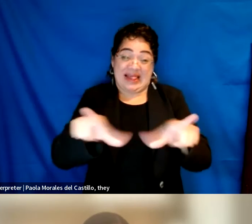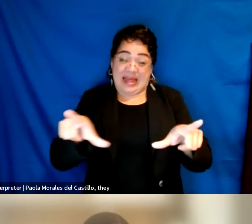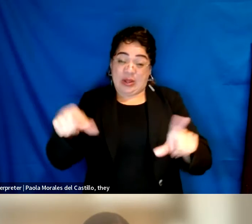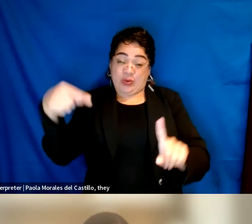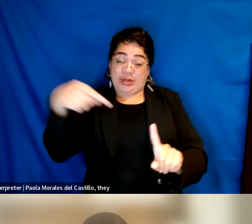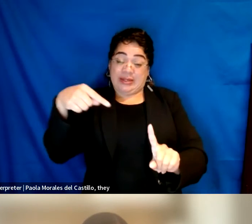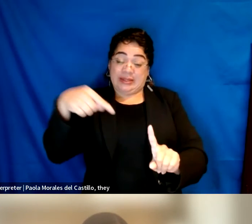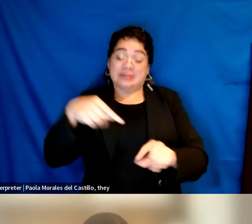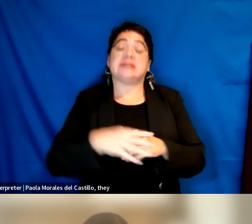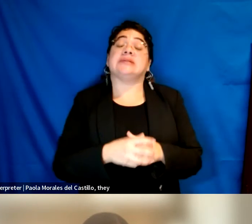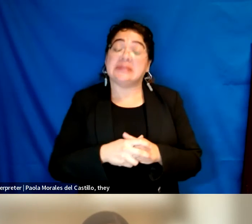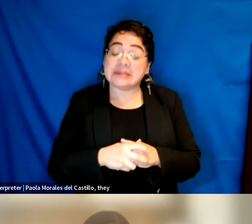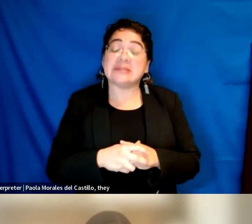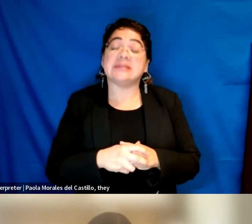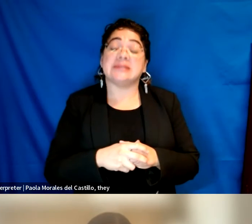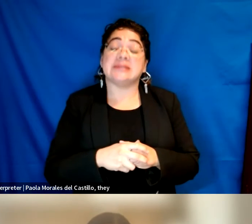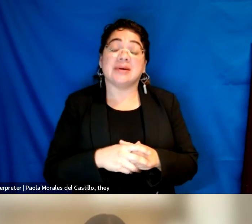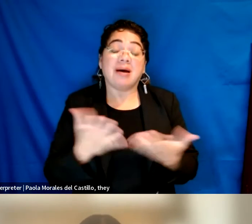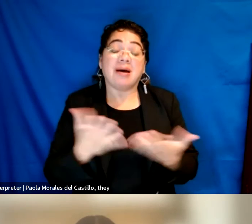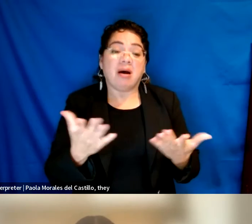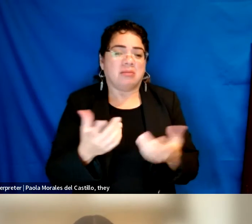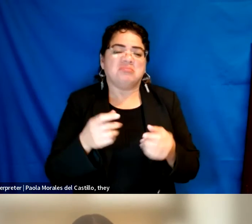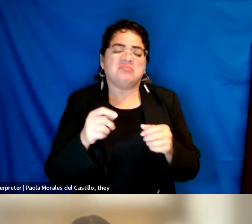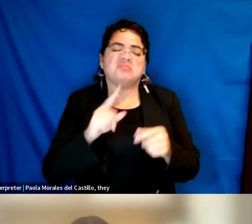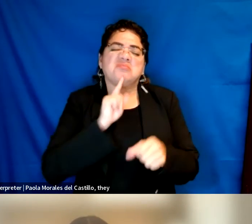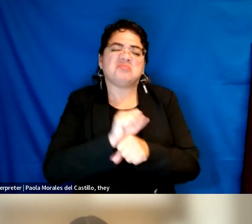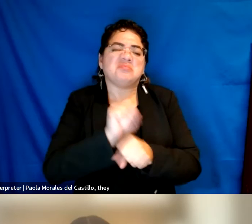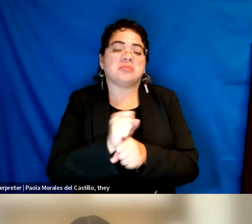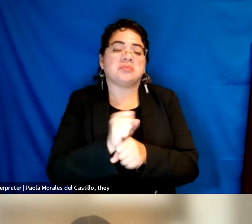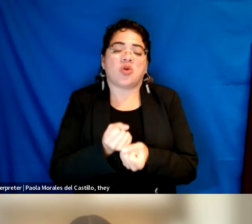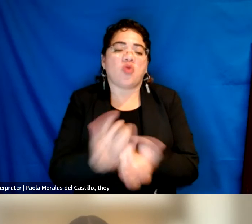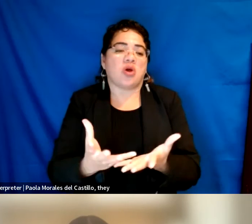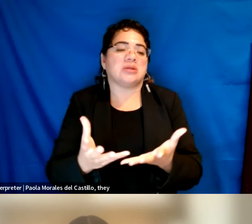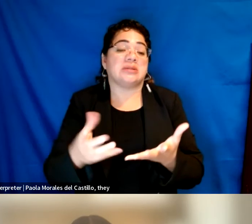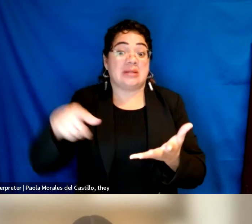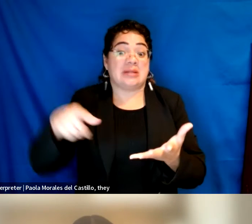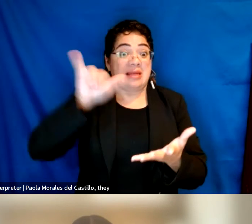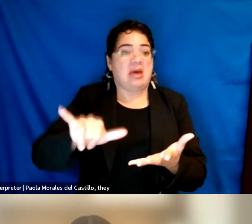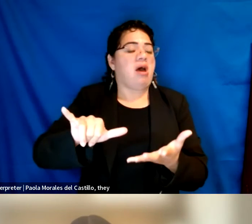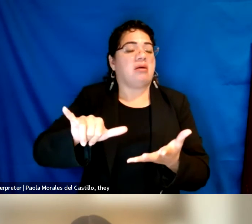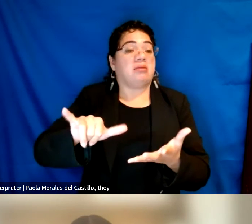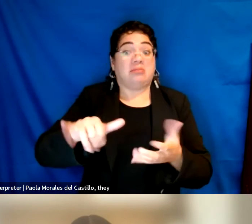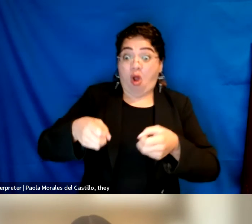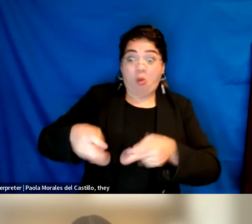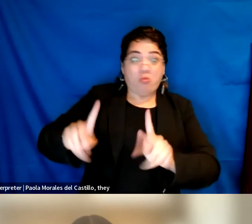Rebecca Tarvin (she/her): um, you know, creates an opportunity, but also an obstacle in the way that